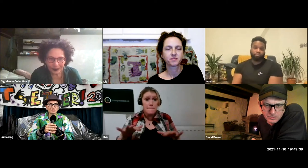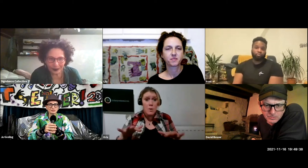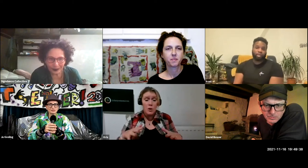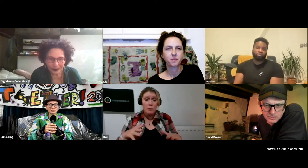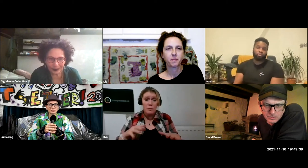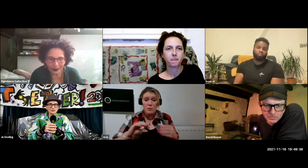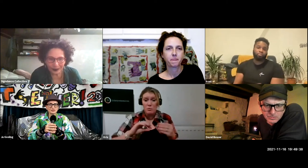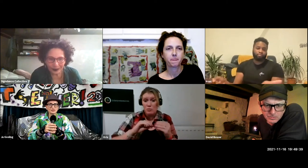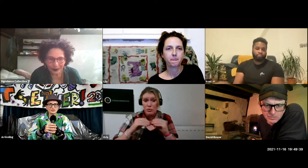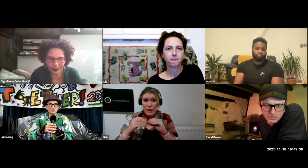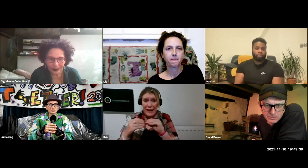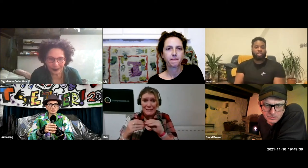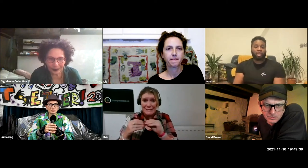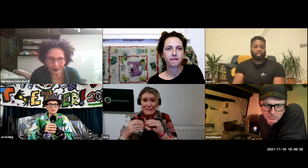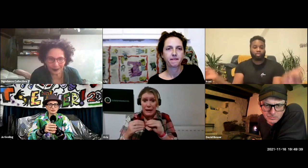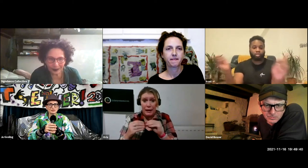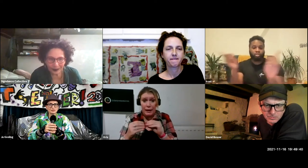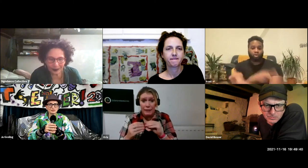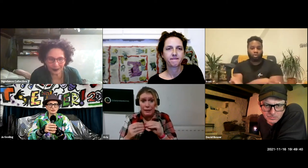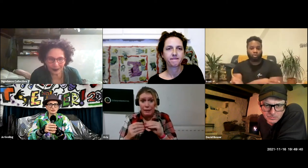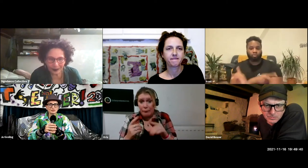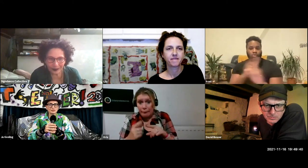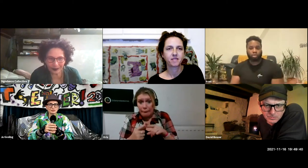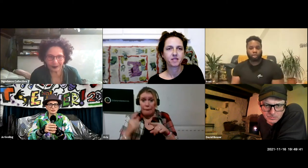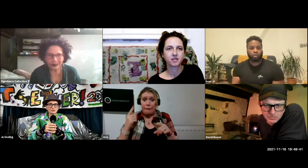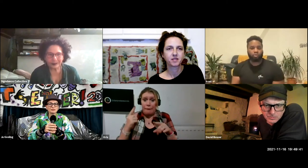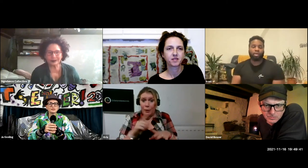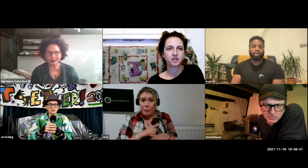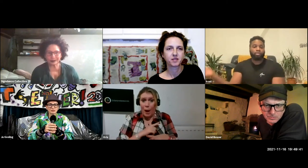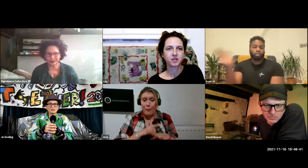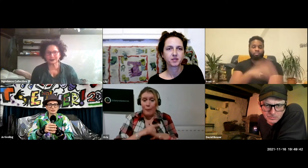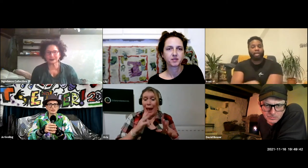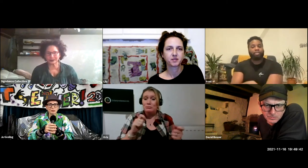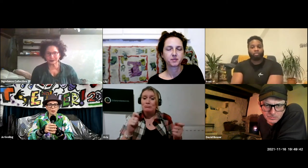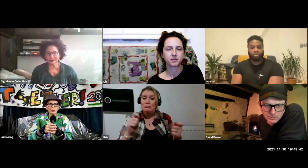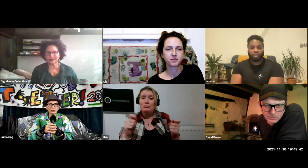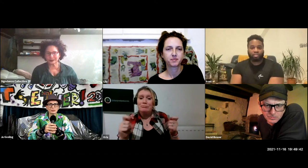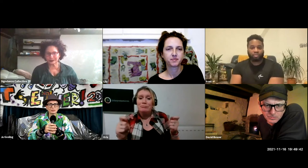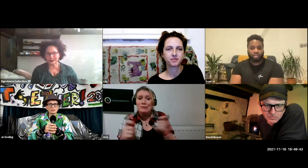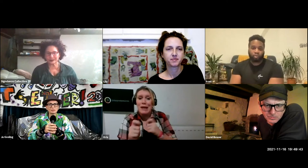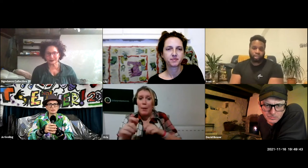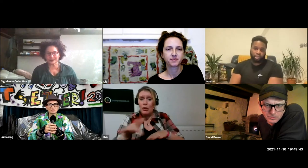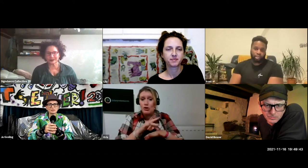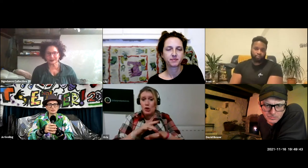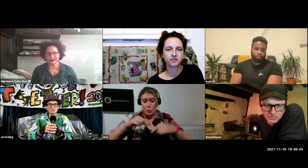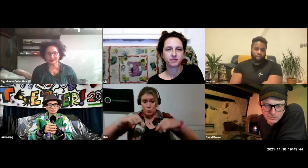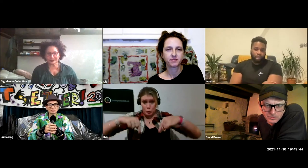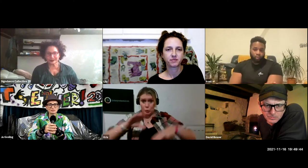back from maternity leave and working